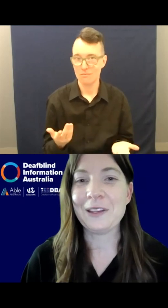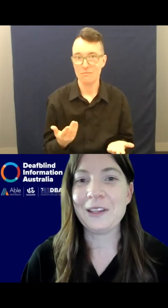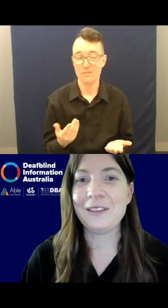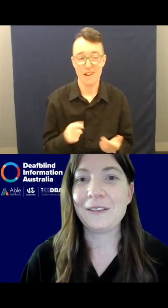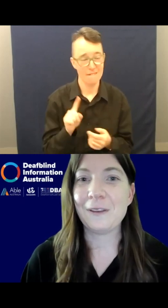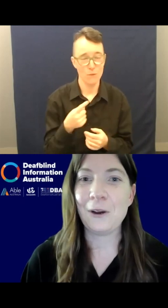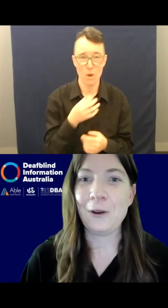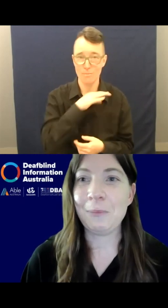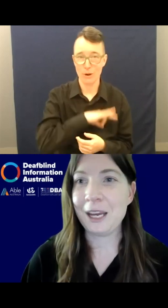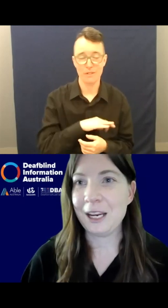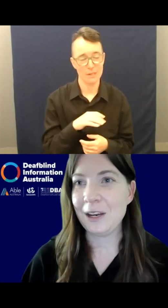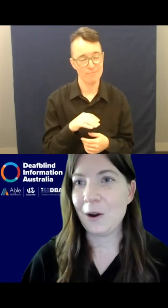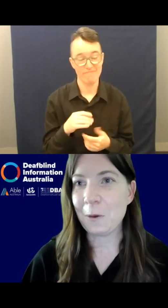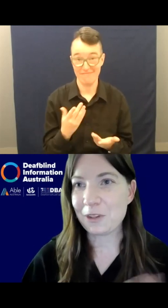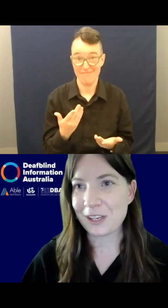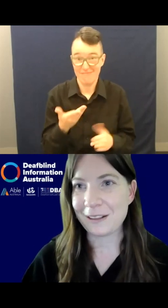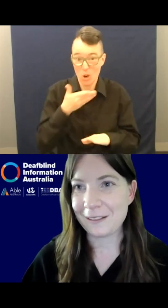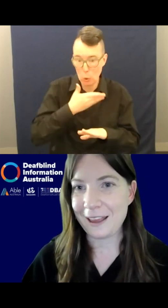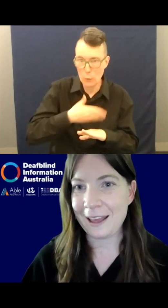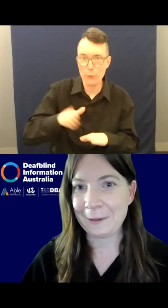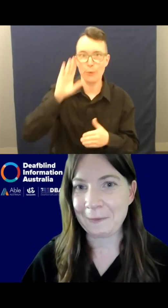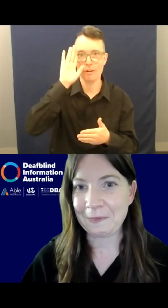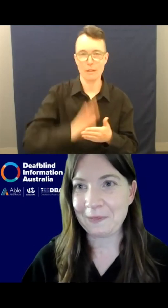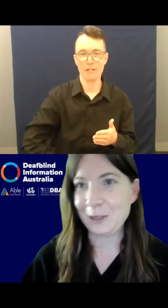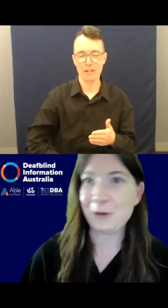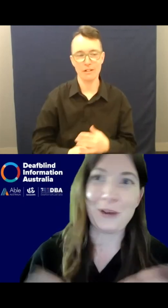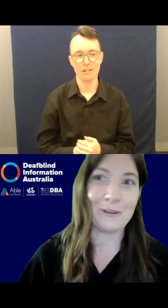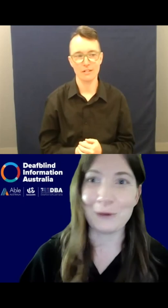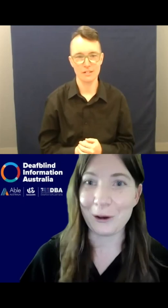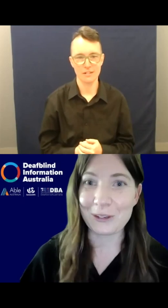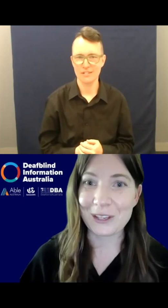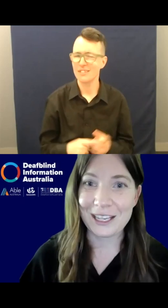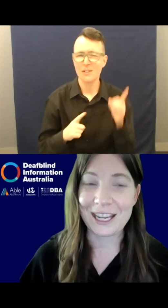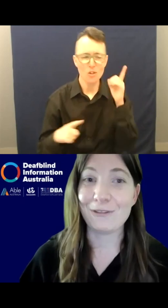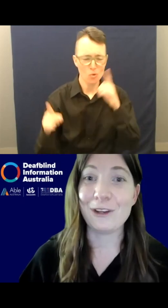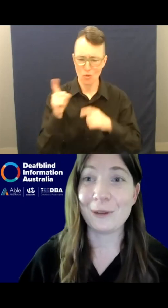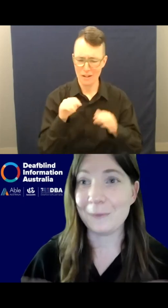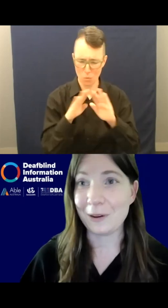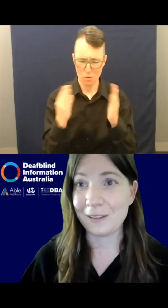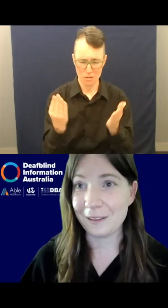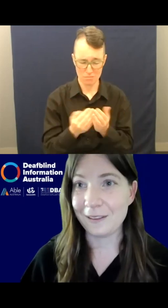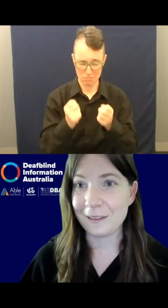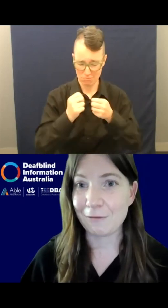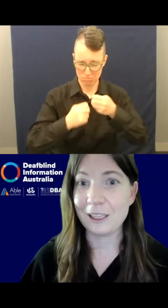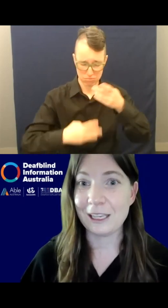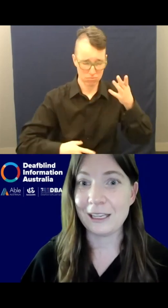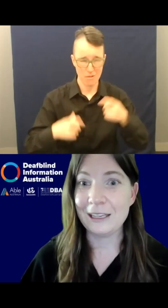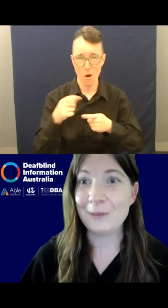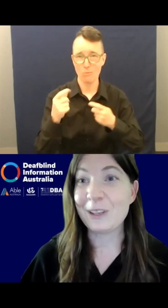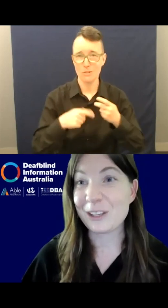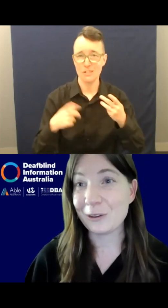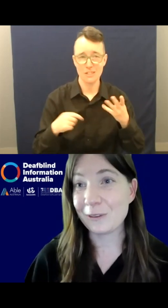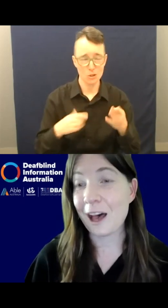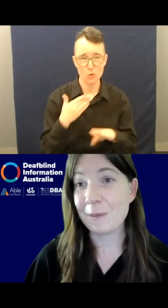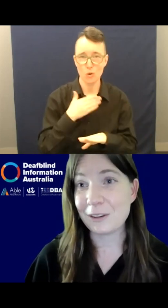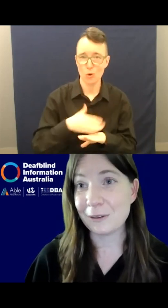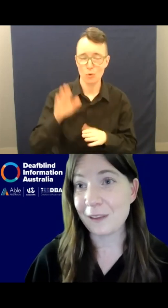There's so many options in the creative world to have new experiences, really materials are